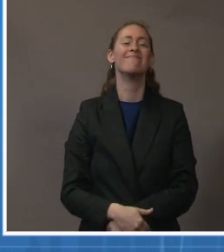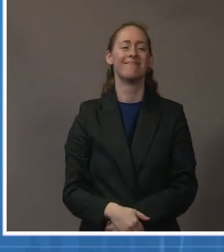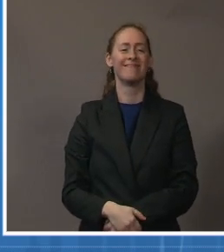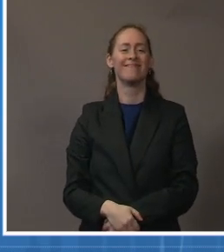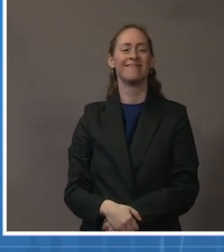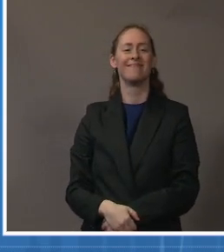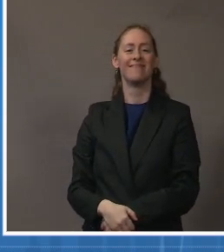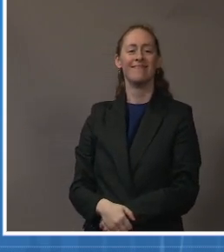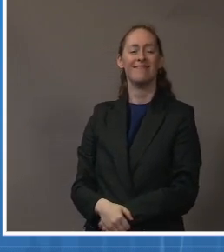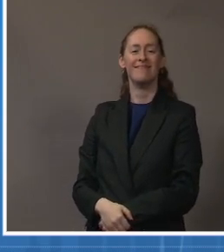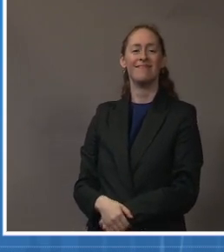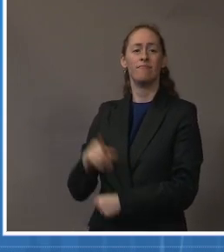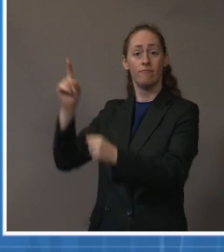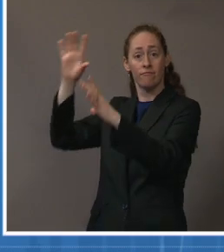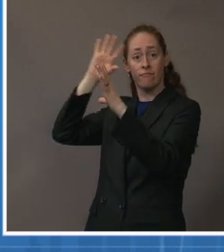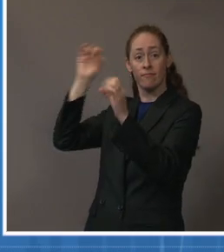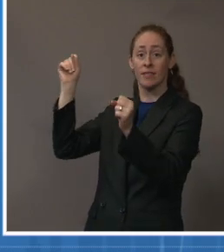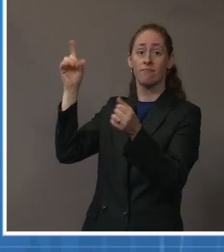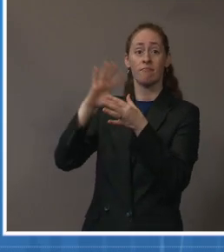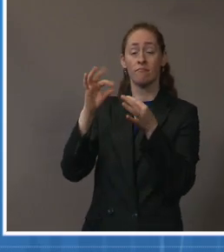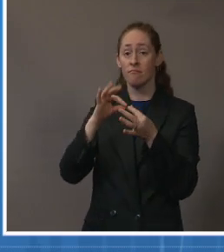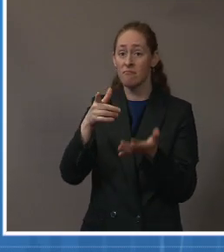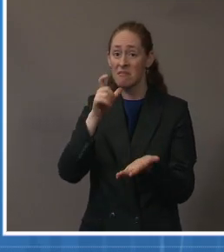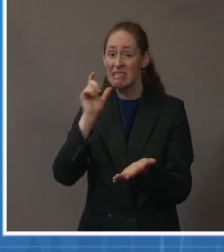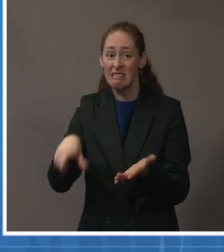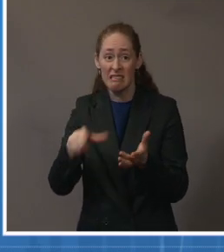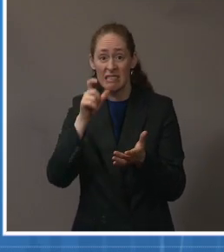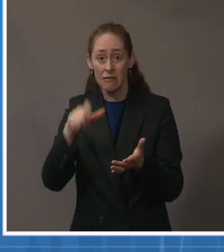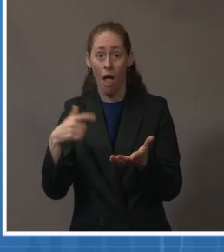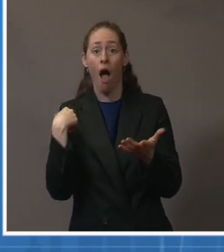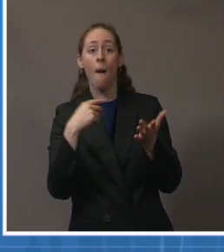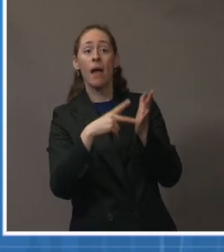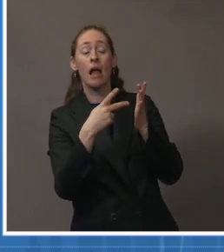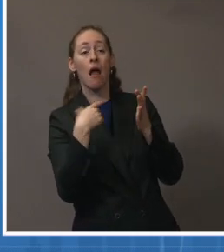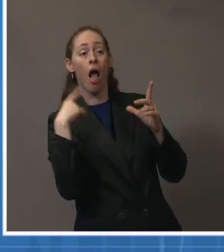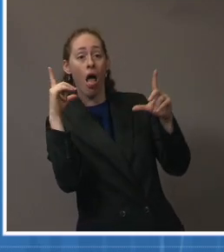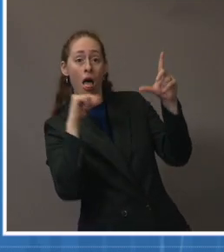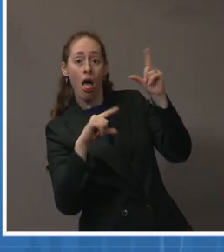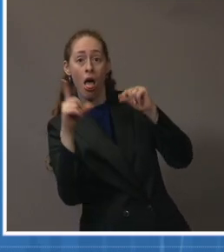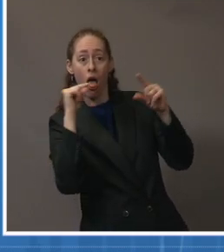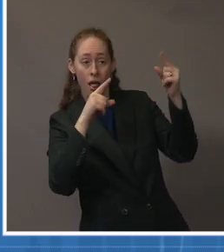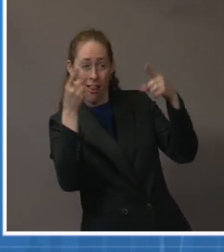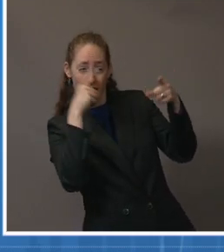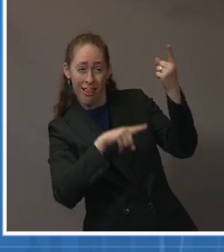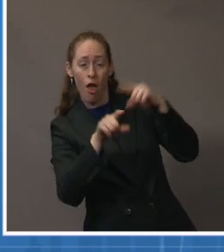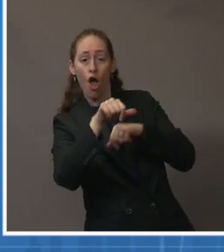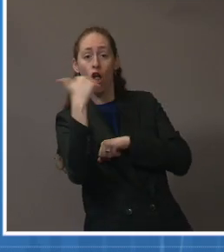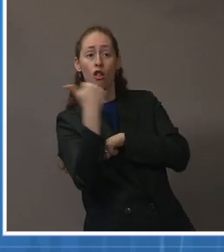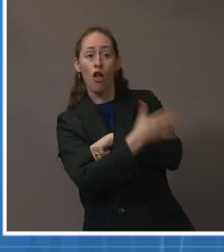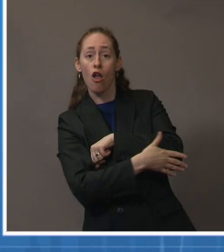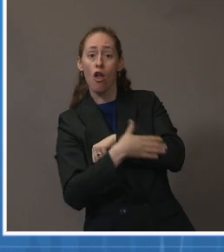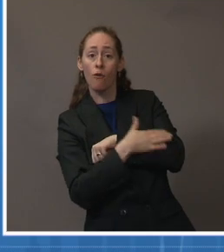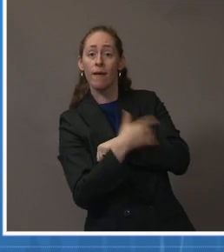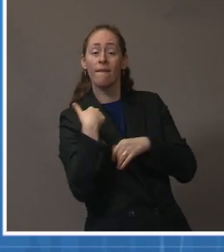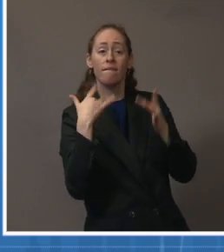to secure favors from other countries. Next, I want to say a little bit about how we are sharing.